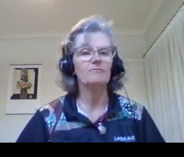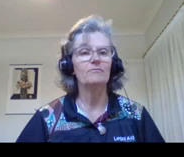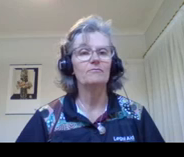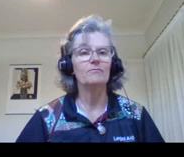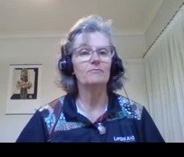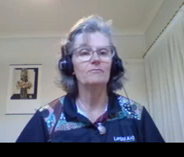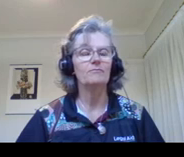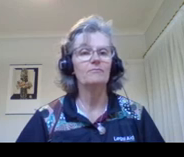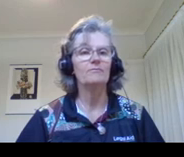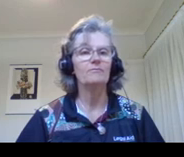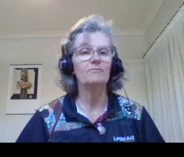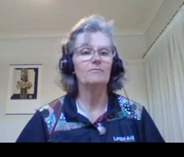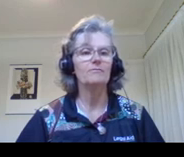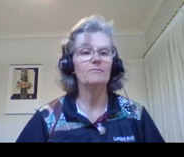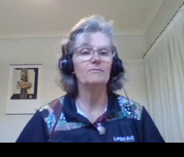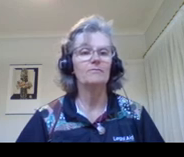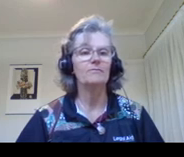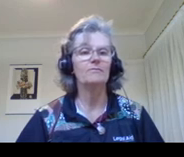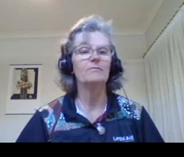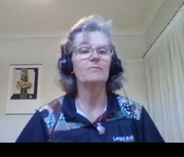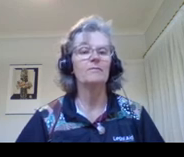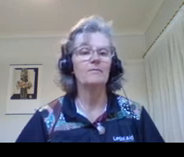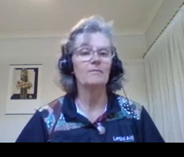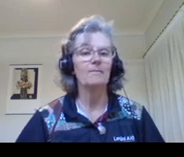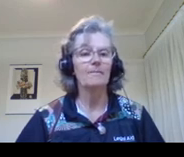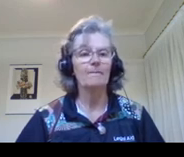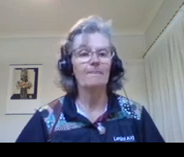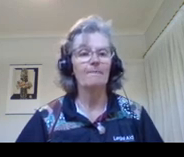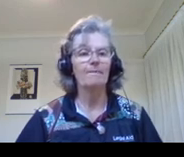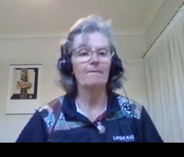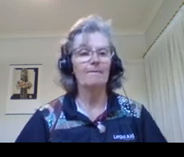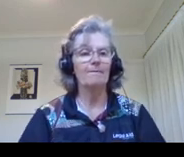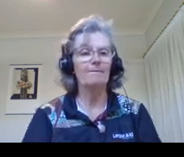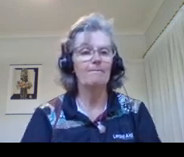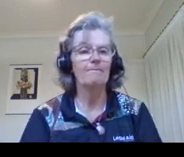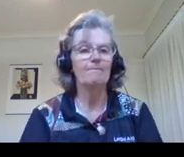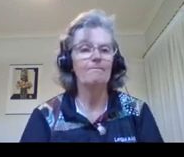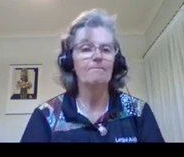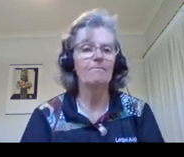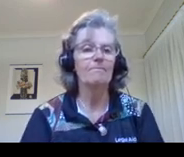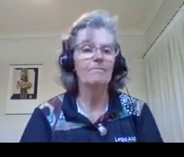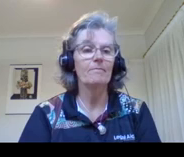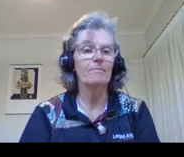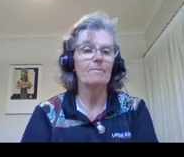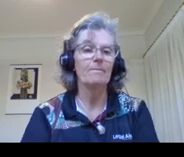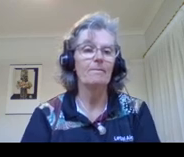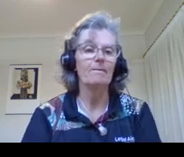it's called do not call register so do not call register traditionally you have to constantly